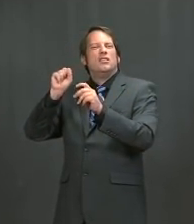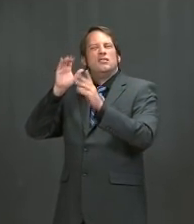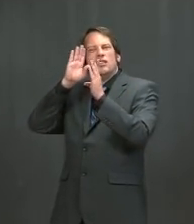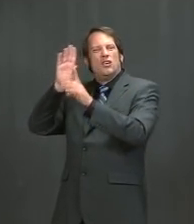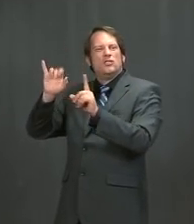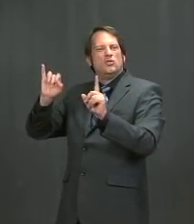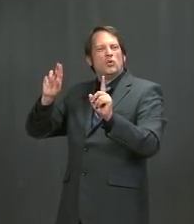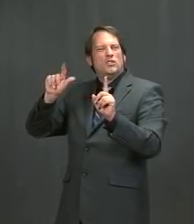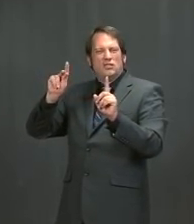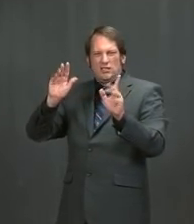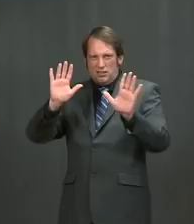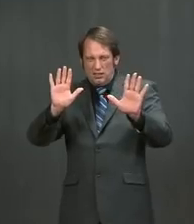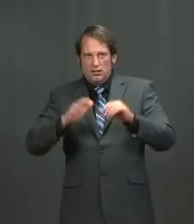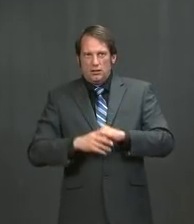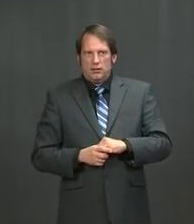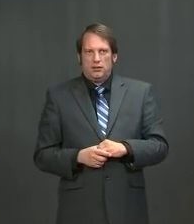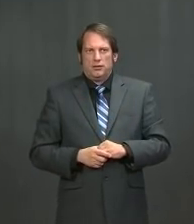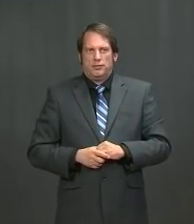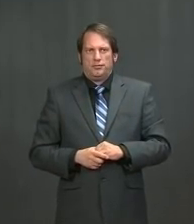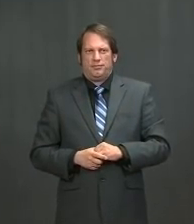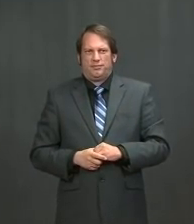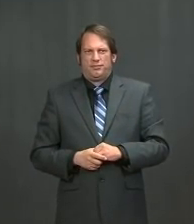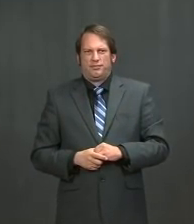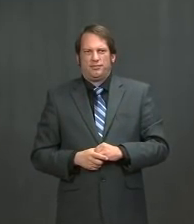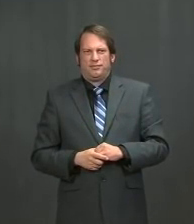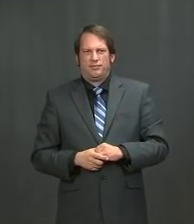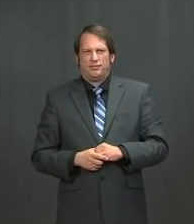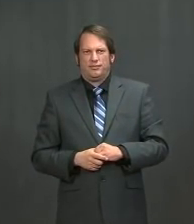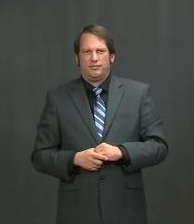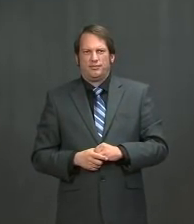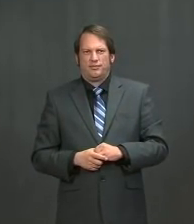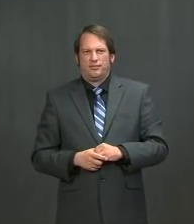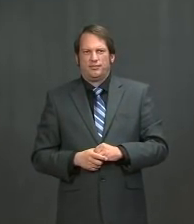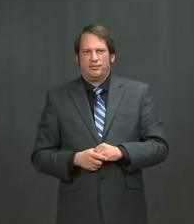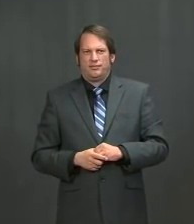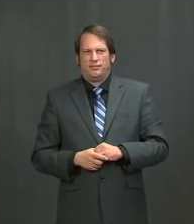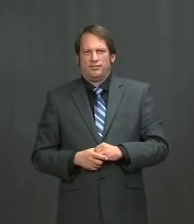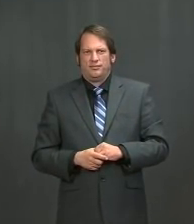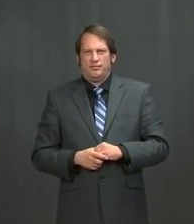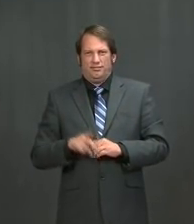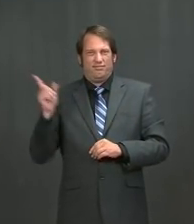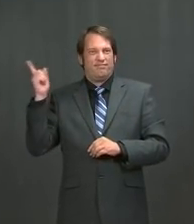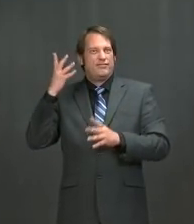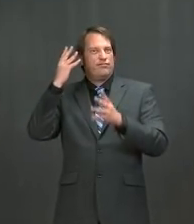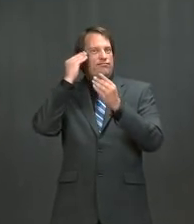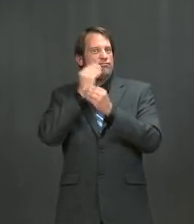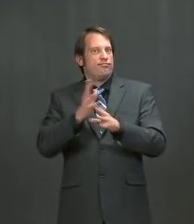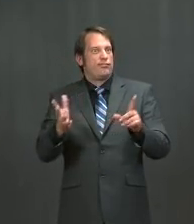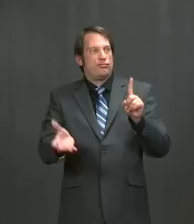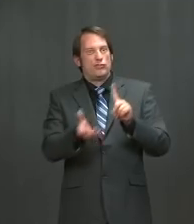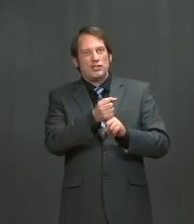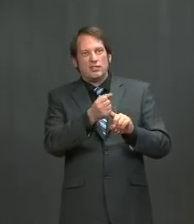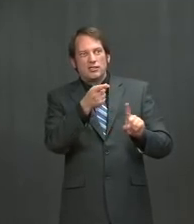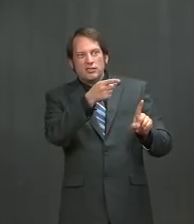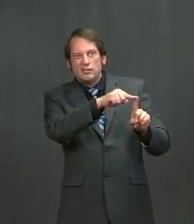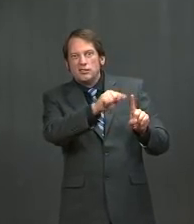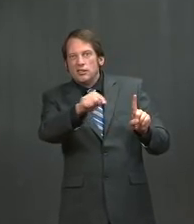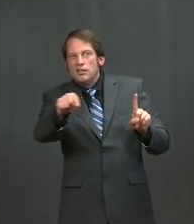Now, the reports about the arrest of the deposed Crown Prince and 20 others are now 24 hours old.